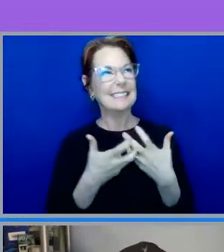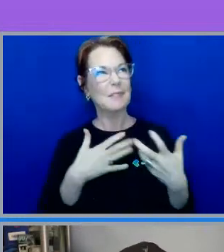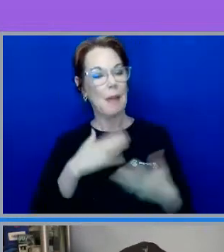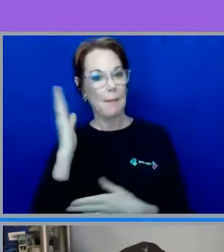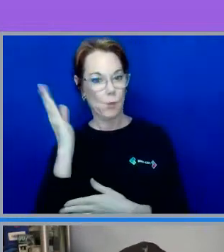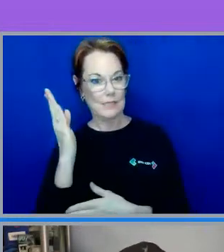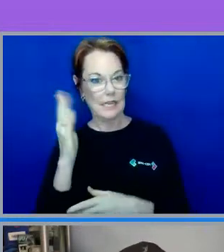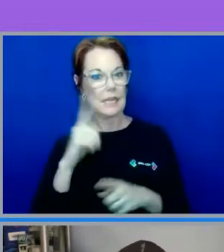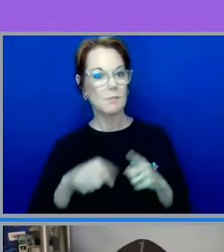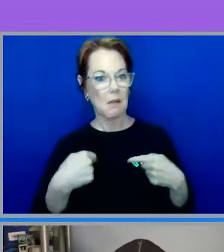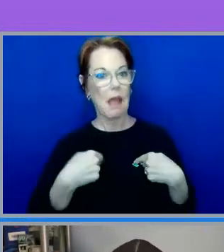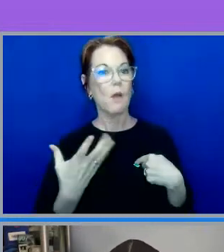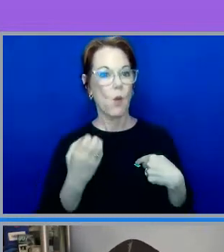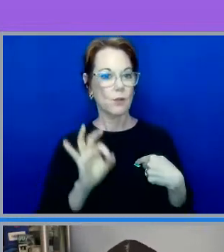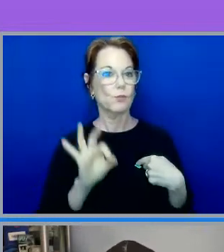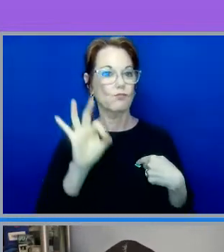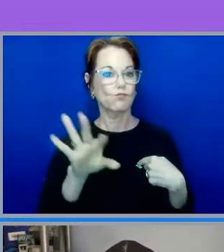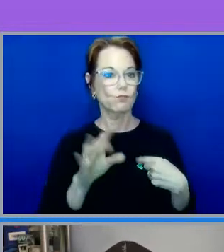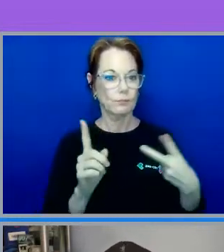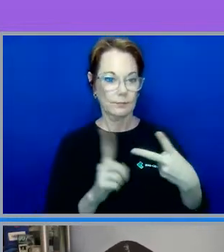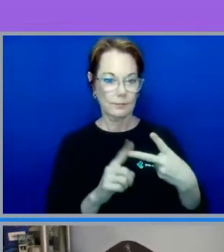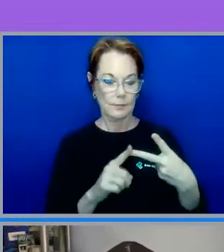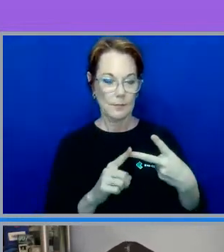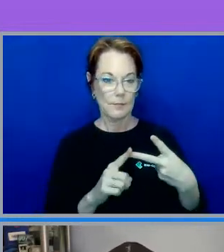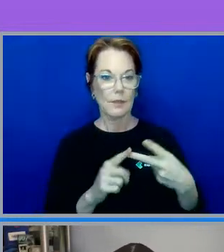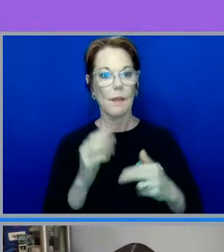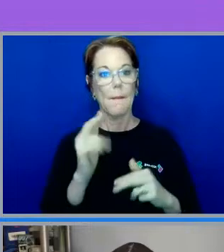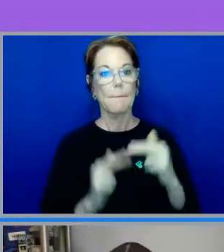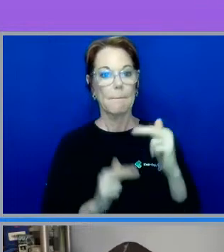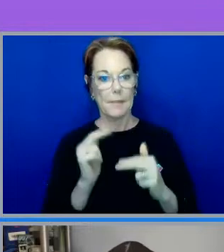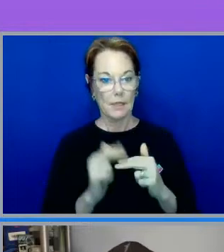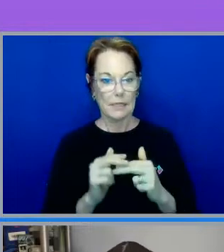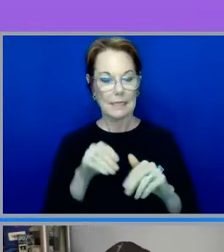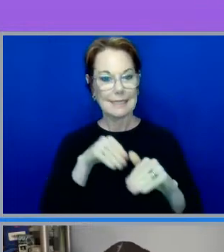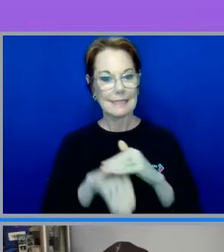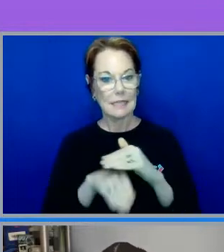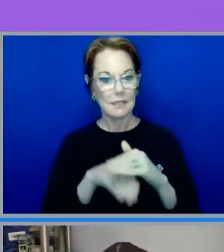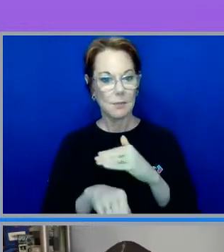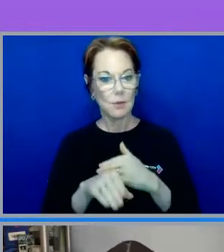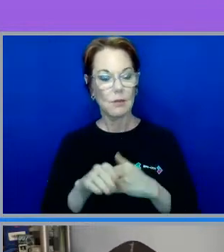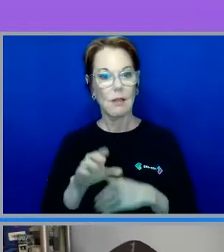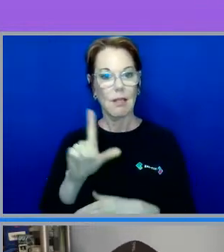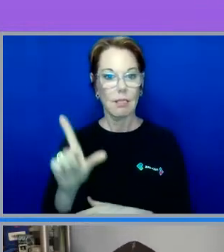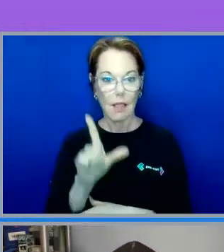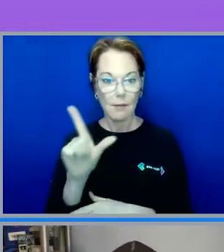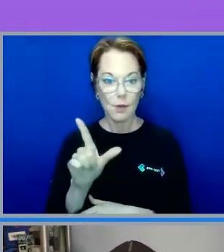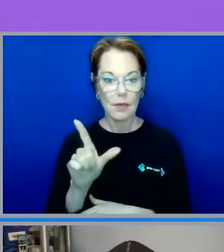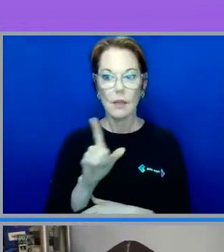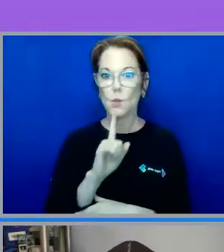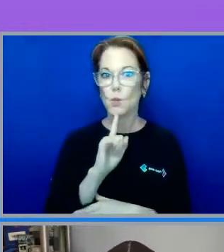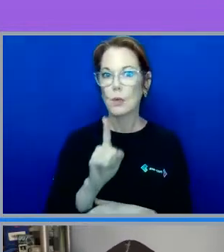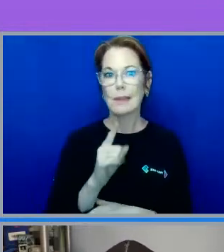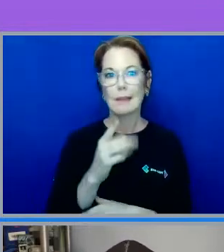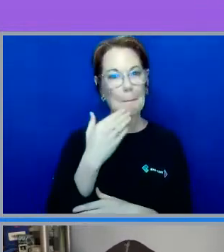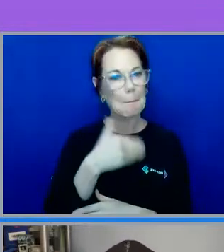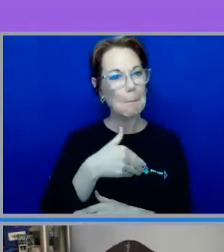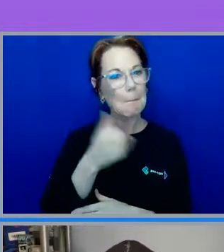my presentation today. Building an accessible component library is probably one of the best